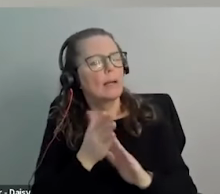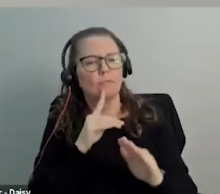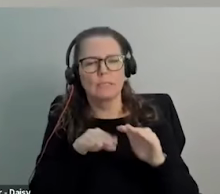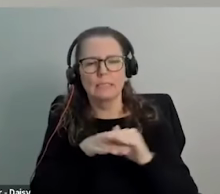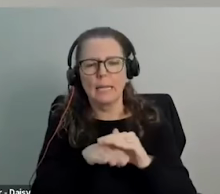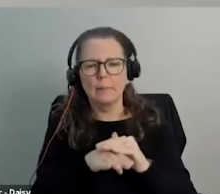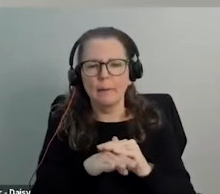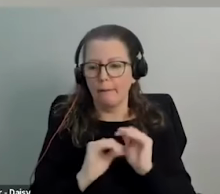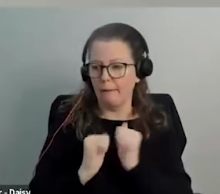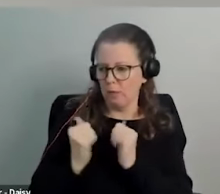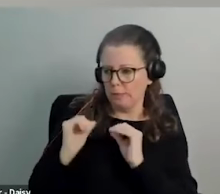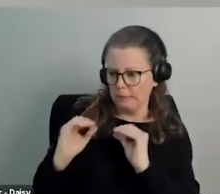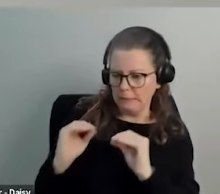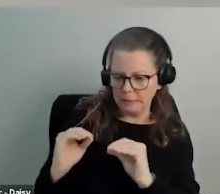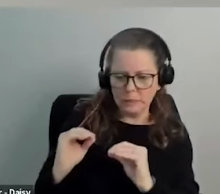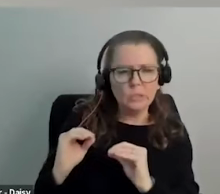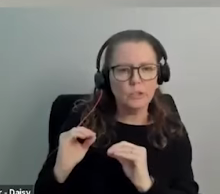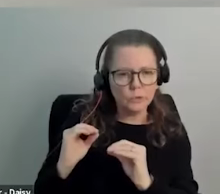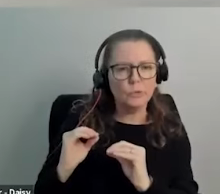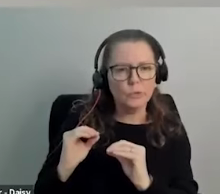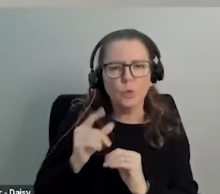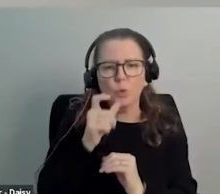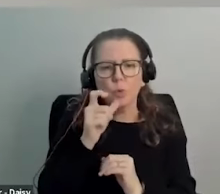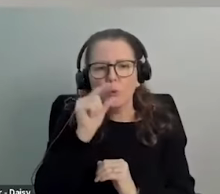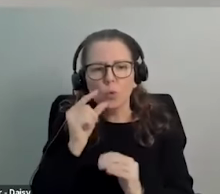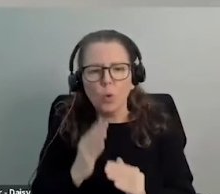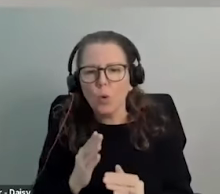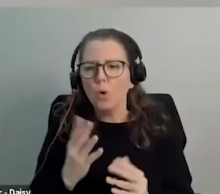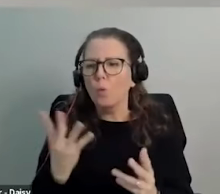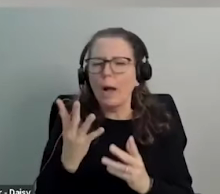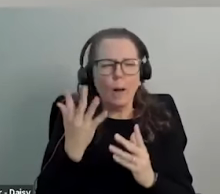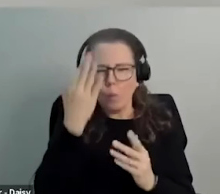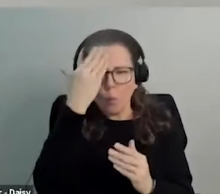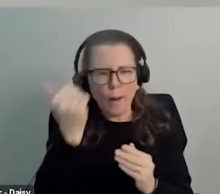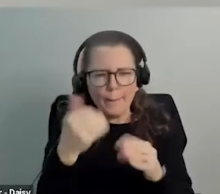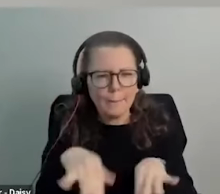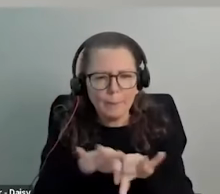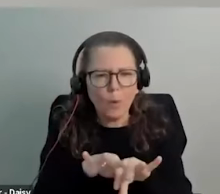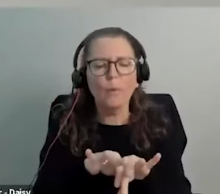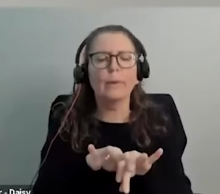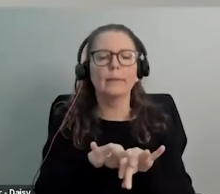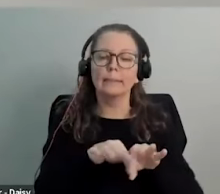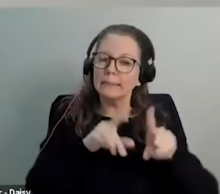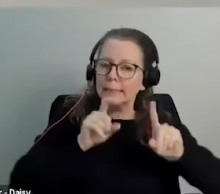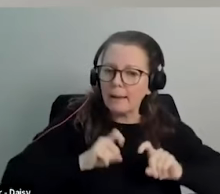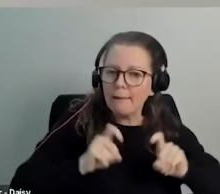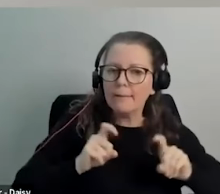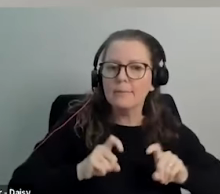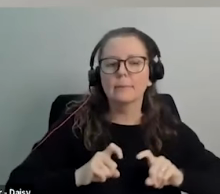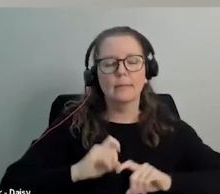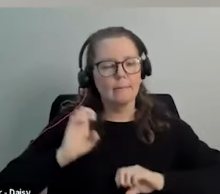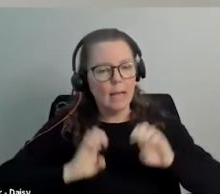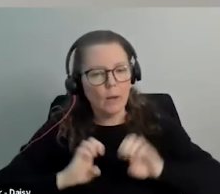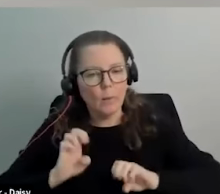educating Googlers about accessibility and its importance, testing and evaluation for different product areas,